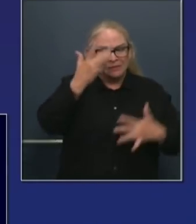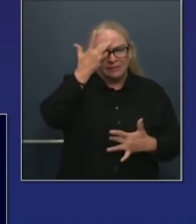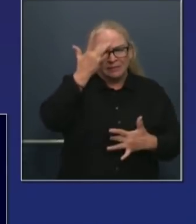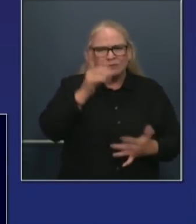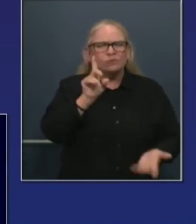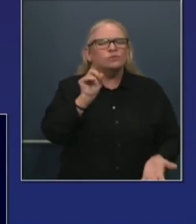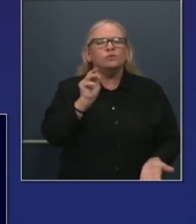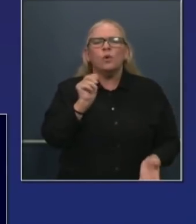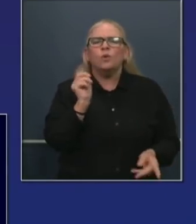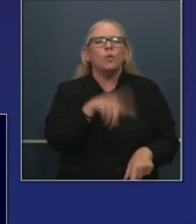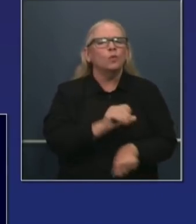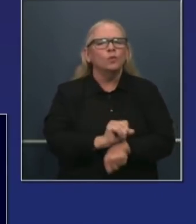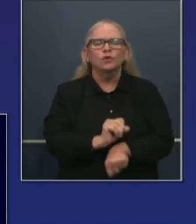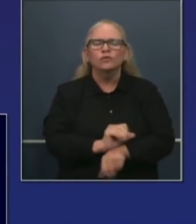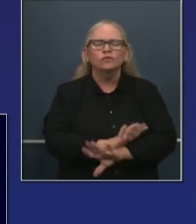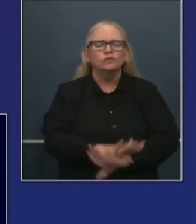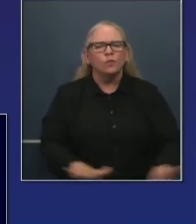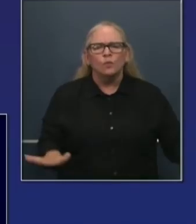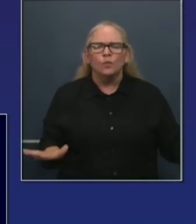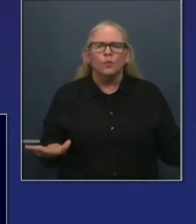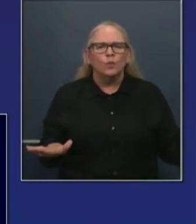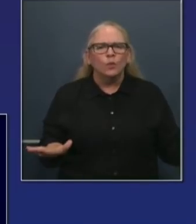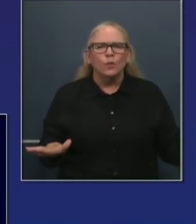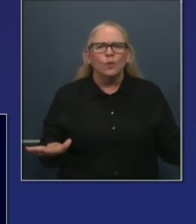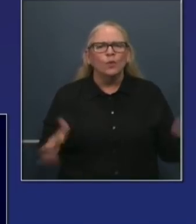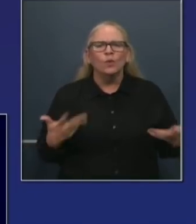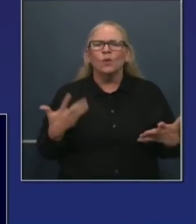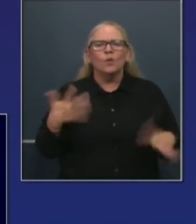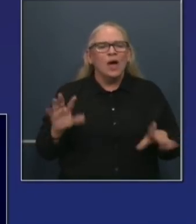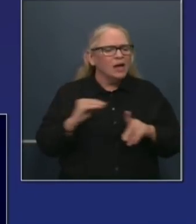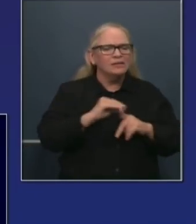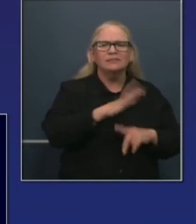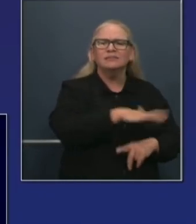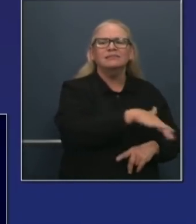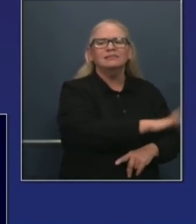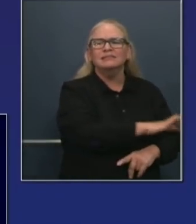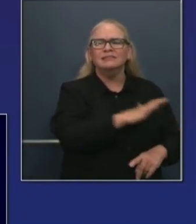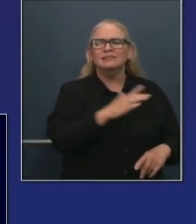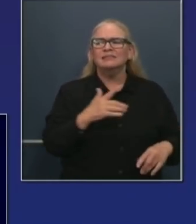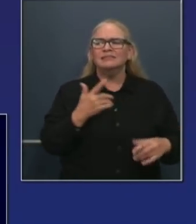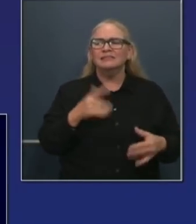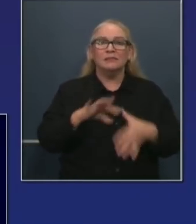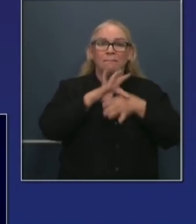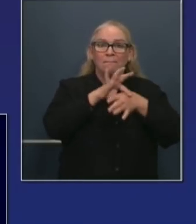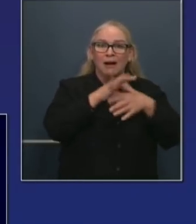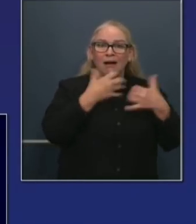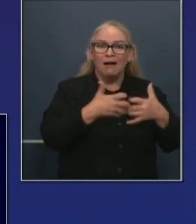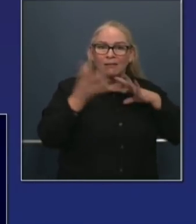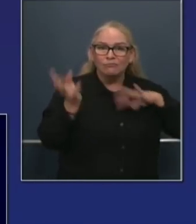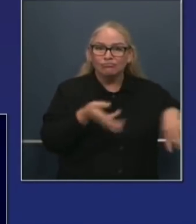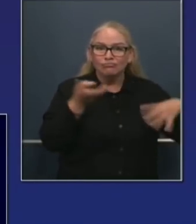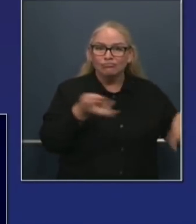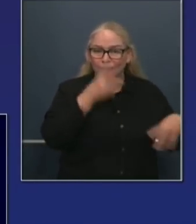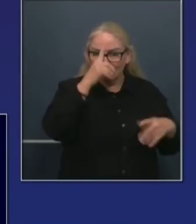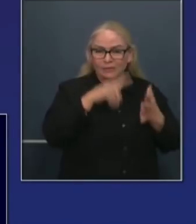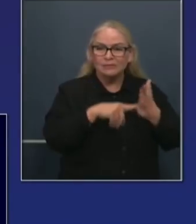THAT MAY BE SICK. WE DON'T WANT THEM GOING TO WORK AND INFECTING OTHER PEOPLE AND HAVING A BIG OUTBREAK AND